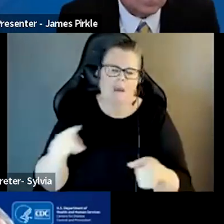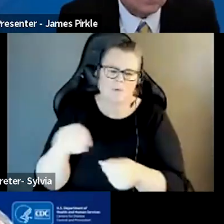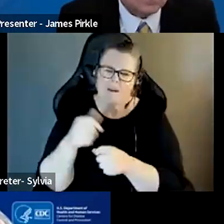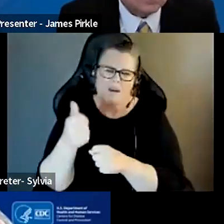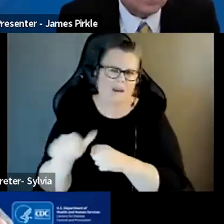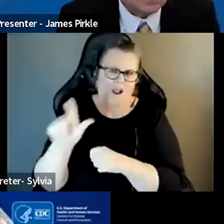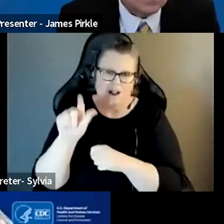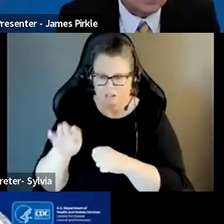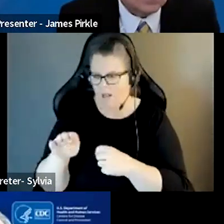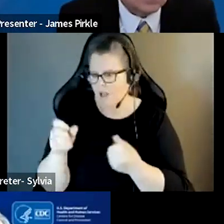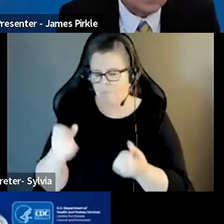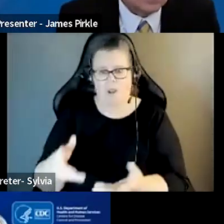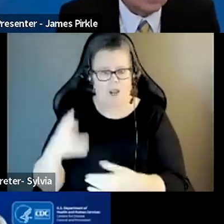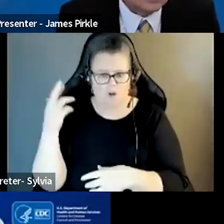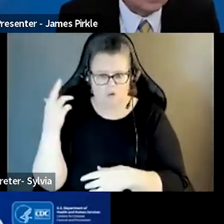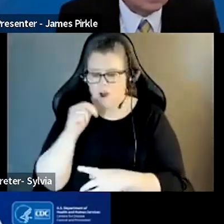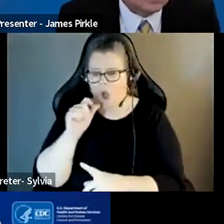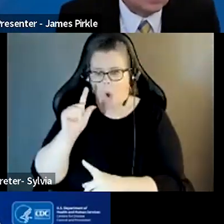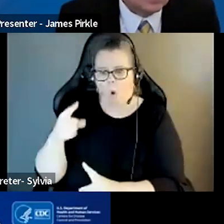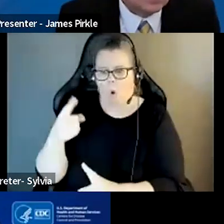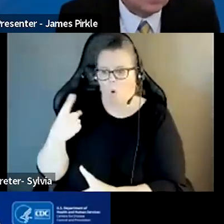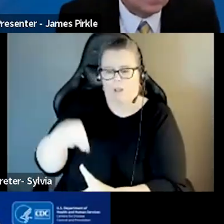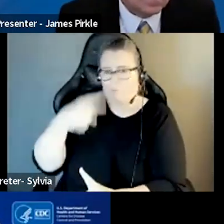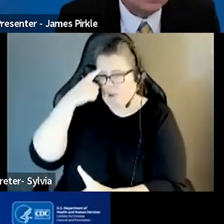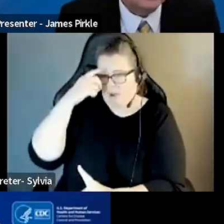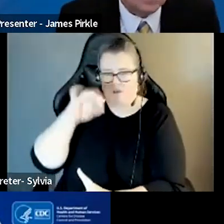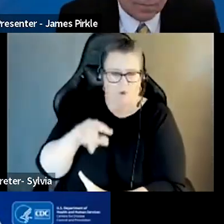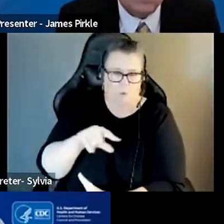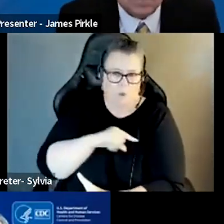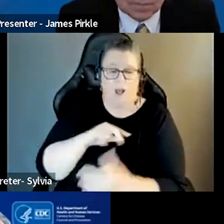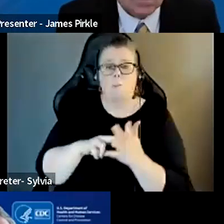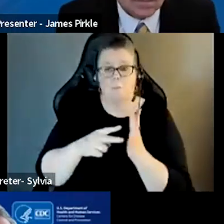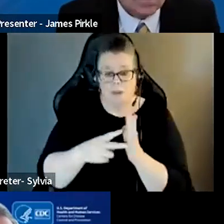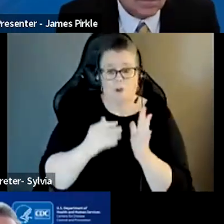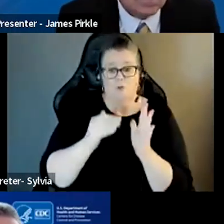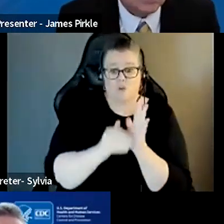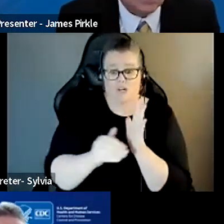And so we have to build redundancy into the system. So can you talk about that?